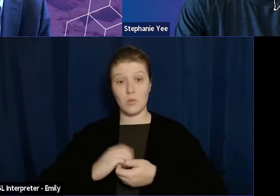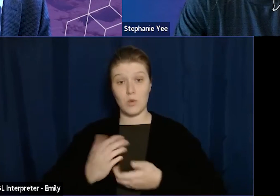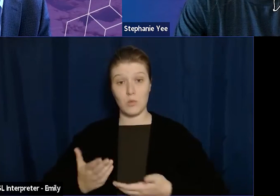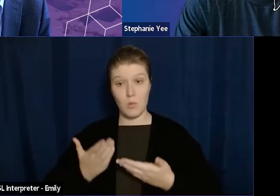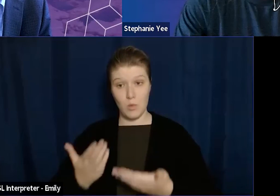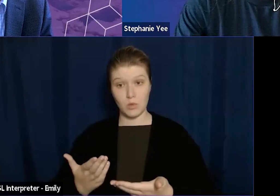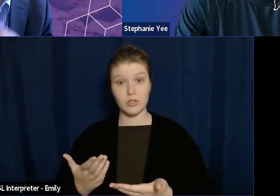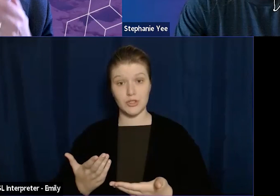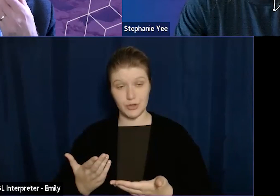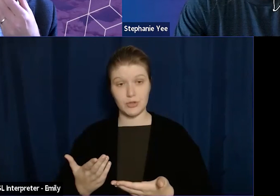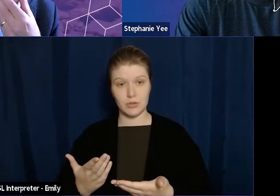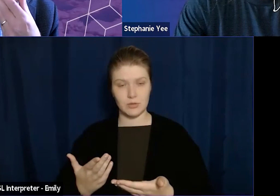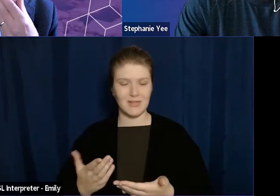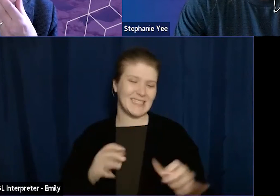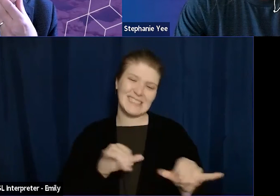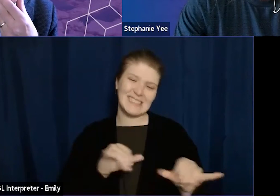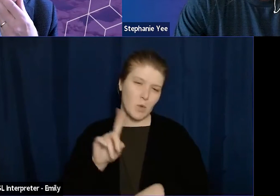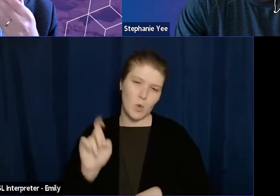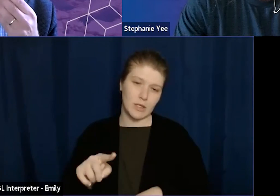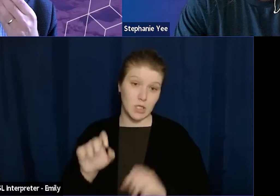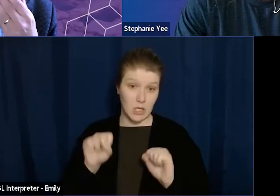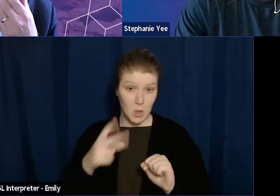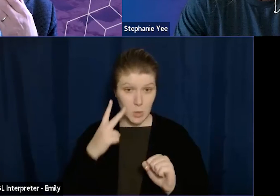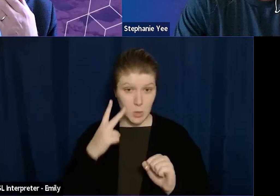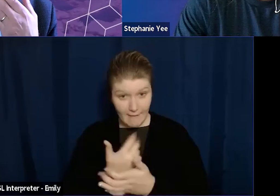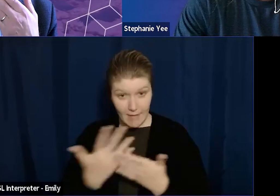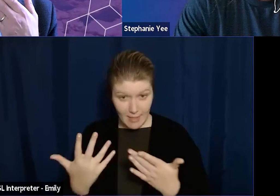asking about can you see everything. So we've got that.